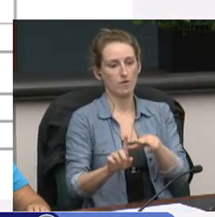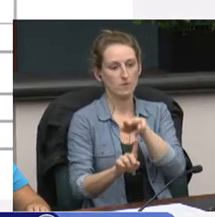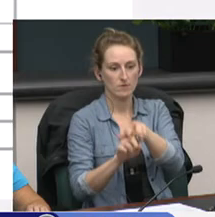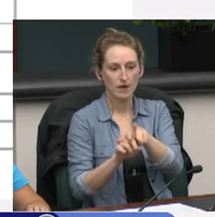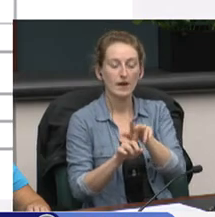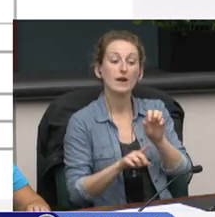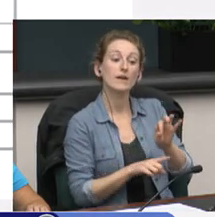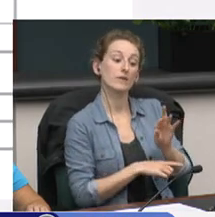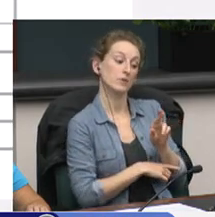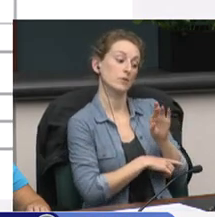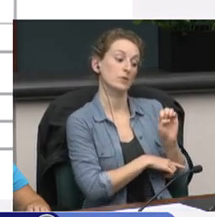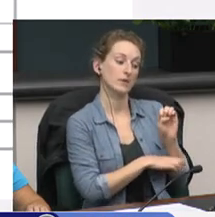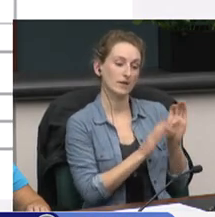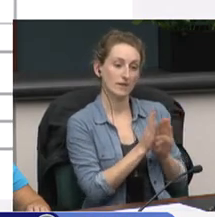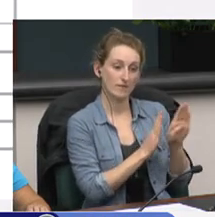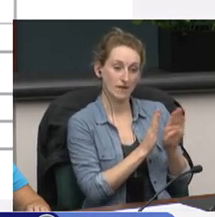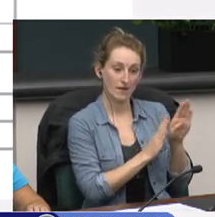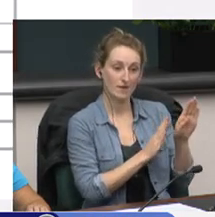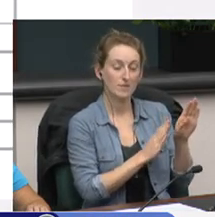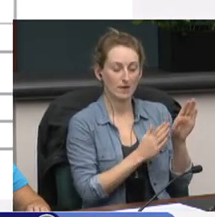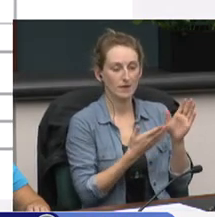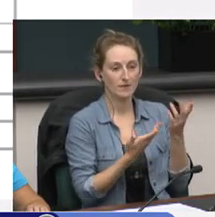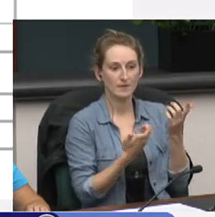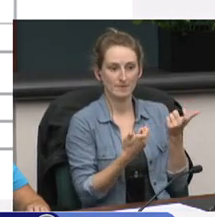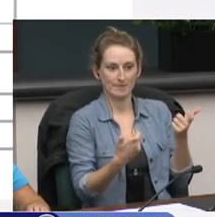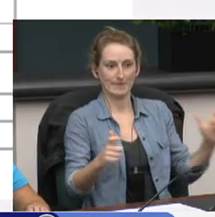there's a you know major site plan and minor site plan where it breaks those